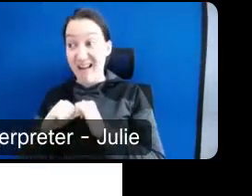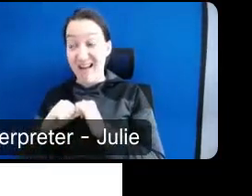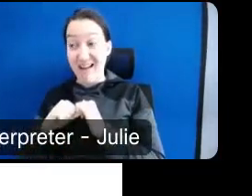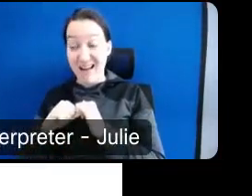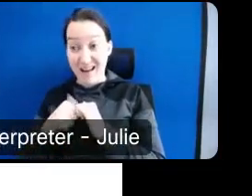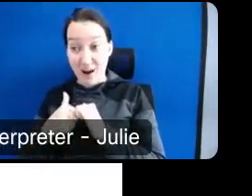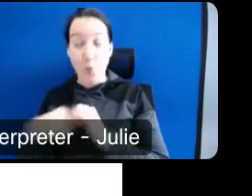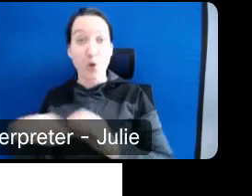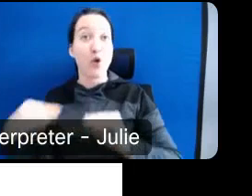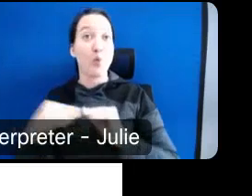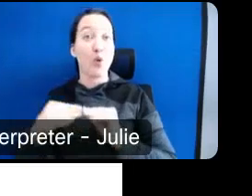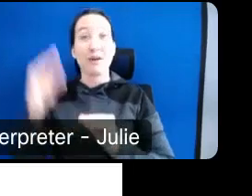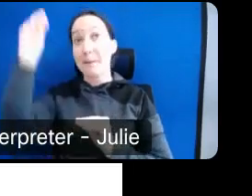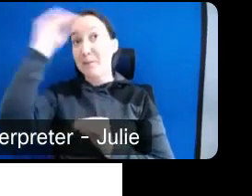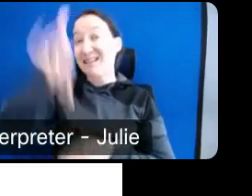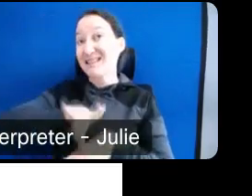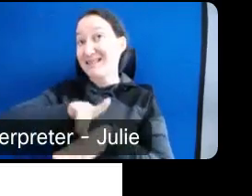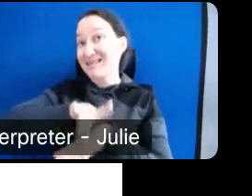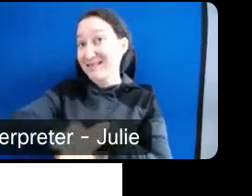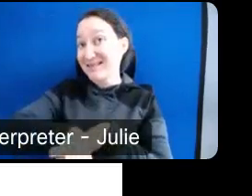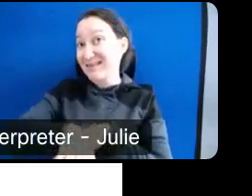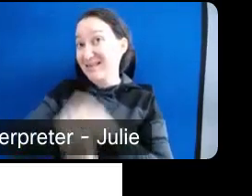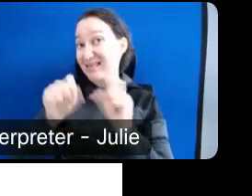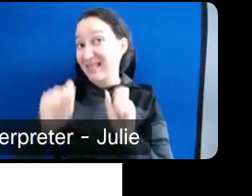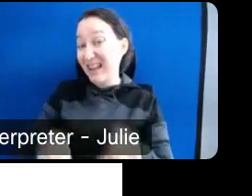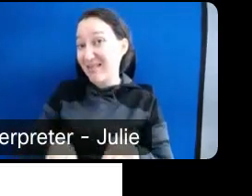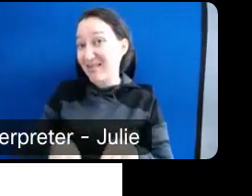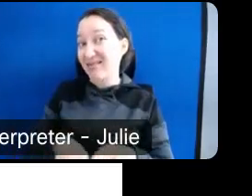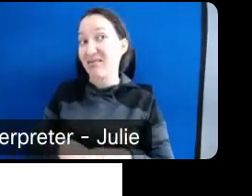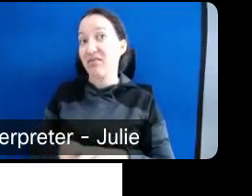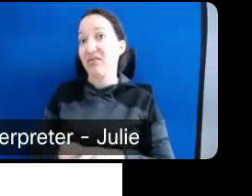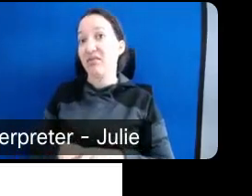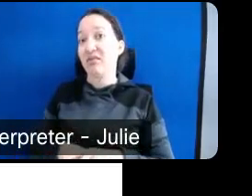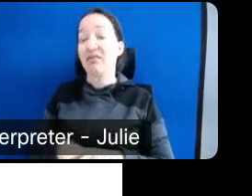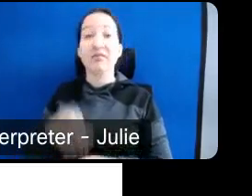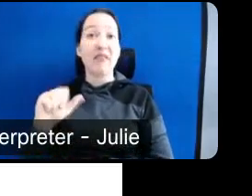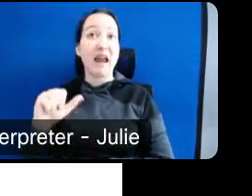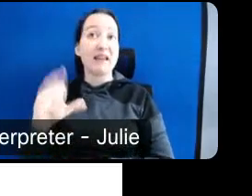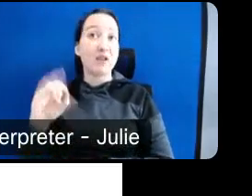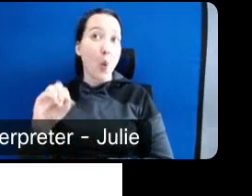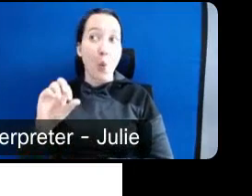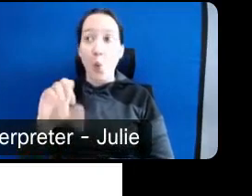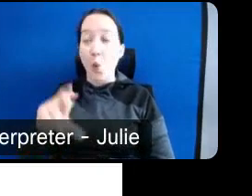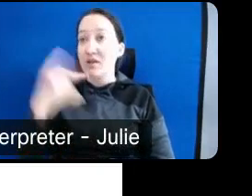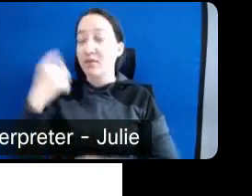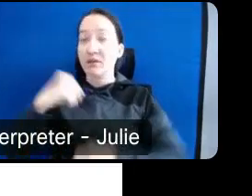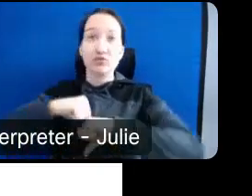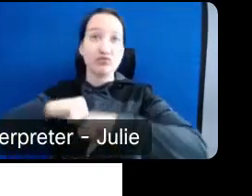Having more voices from that area in the, uh. In the ACL, what is it? Something structural that we already.